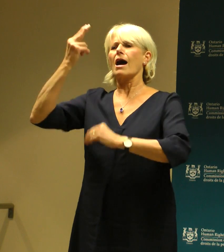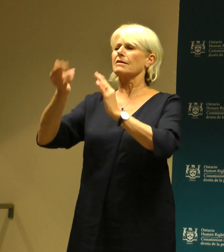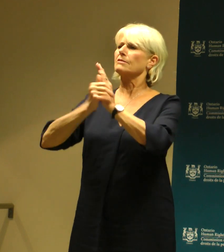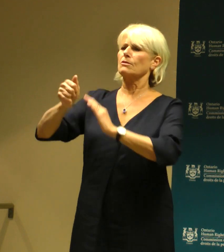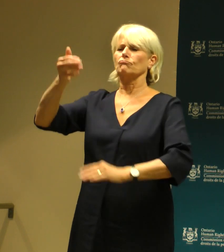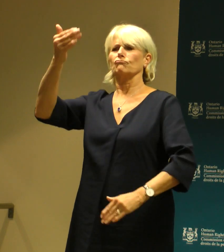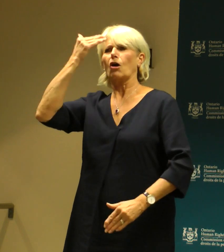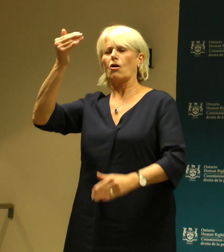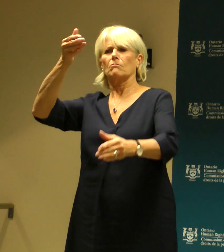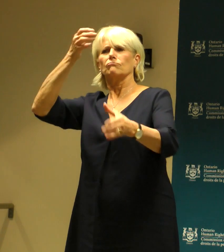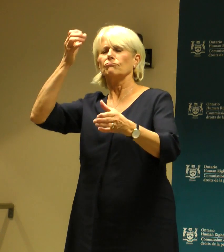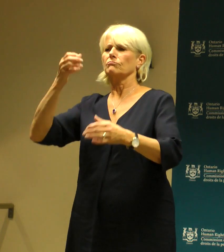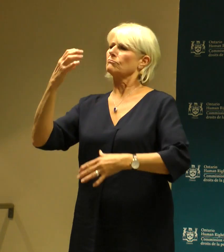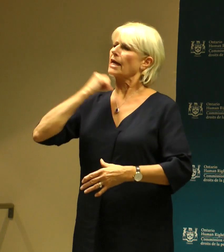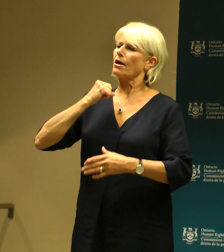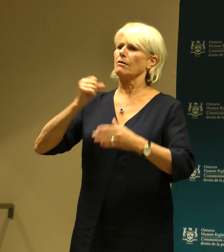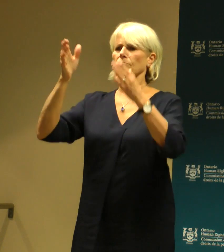caring citizens who contribute to society.